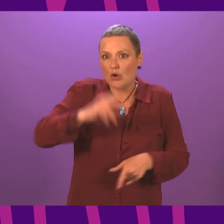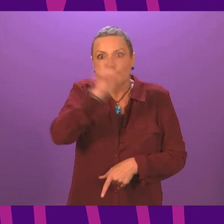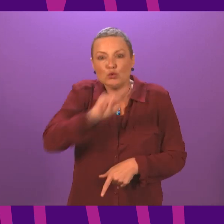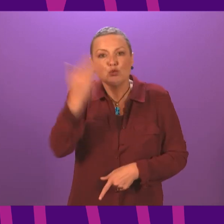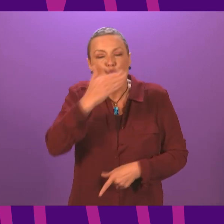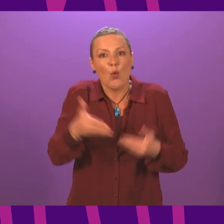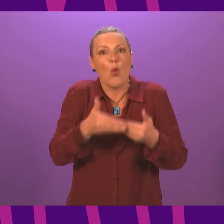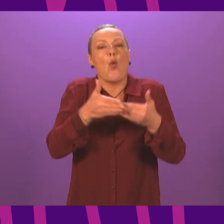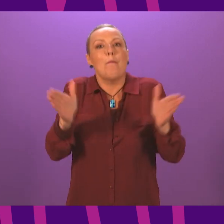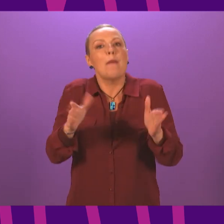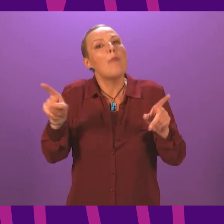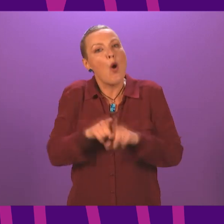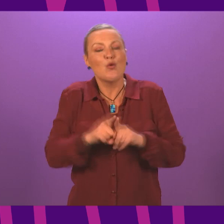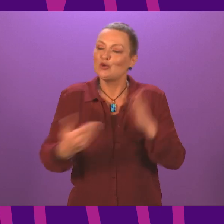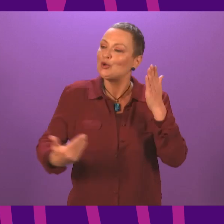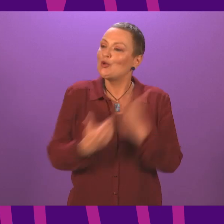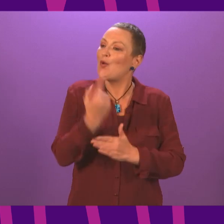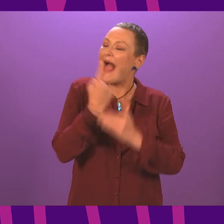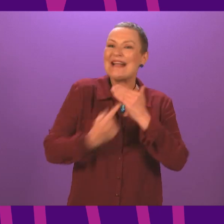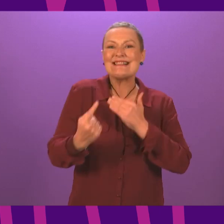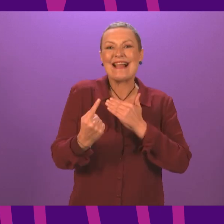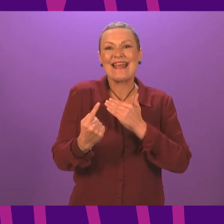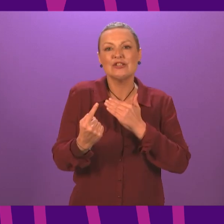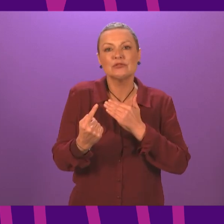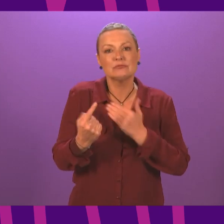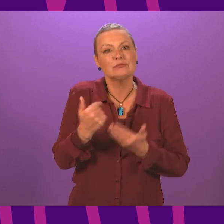new self-isolation support grant, and the Department for Work and Pensions,